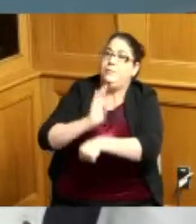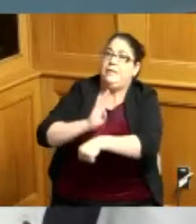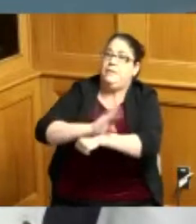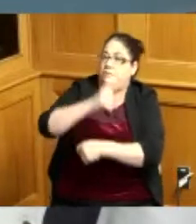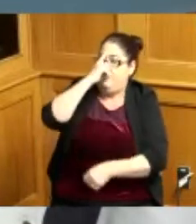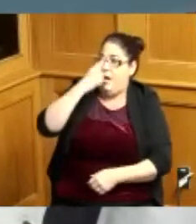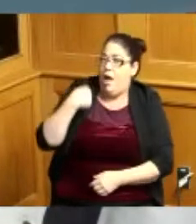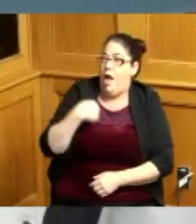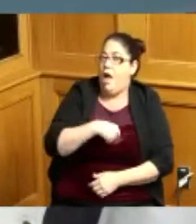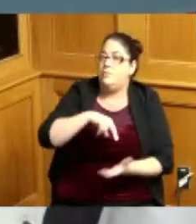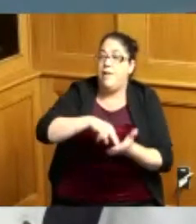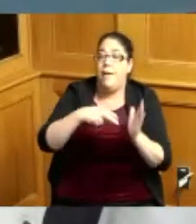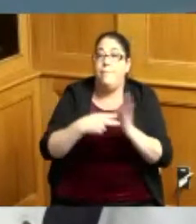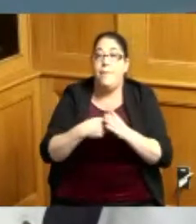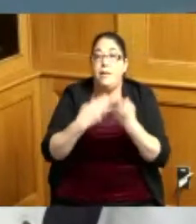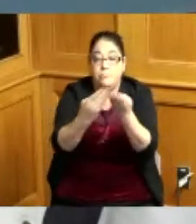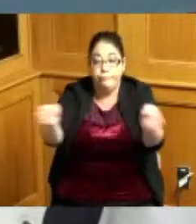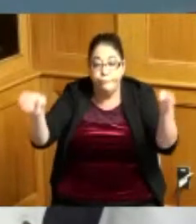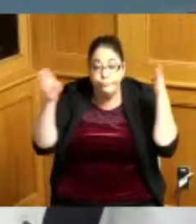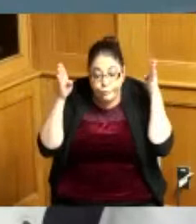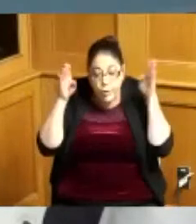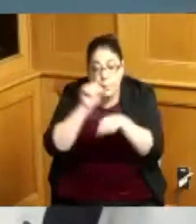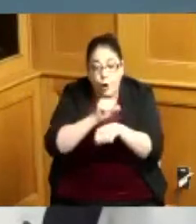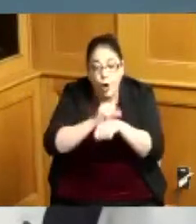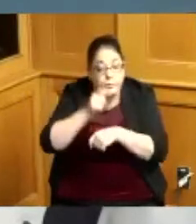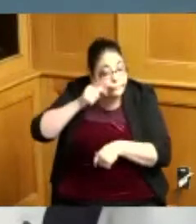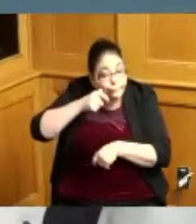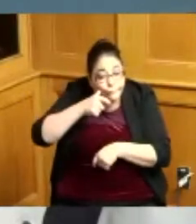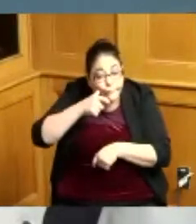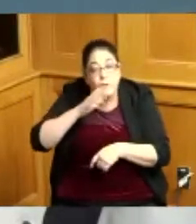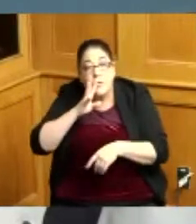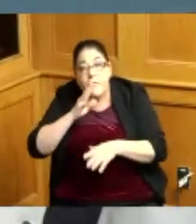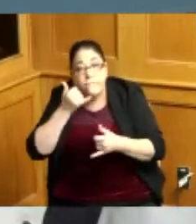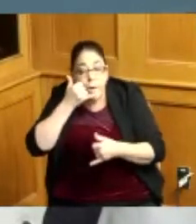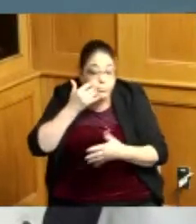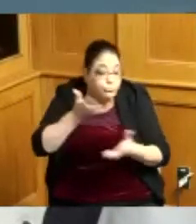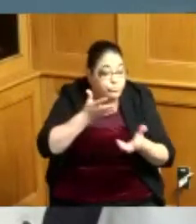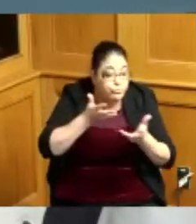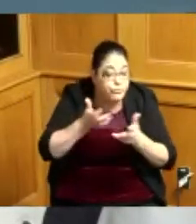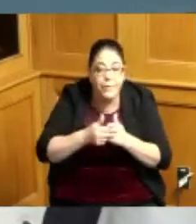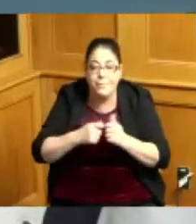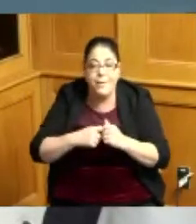cubicles and we're going out to the community and we have ongoing money that we already have